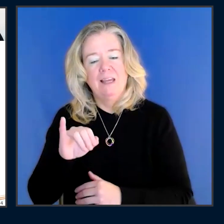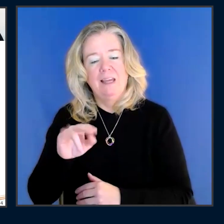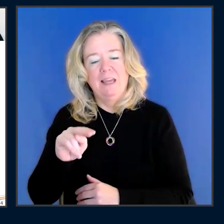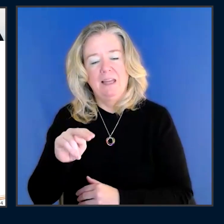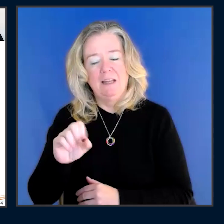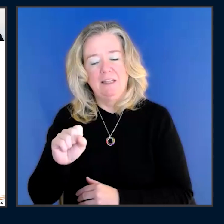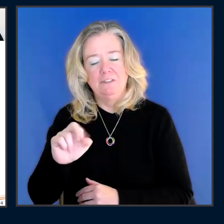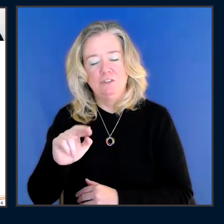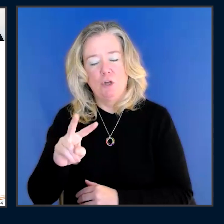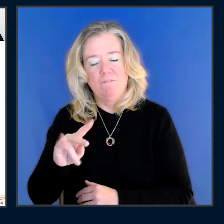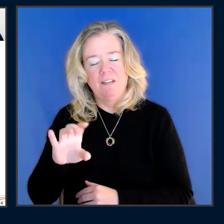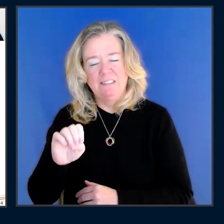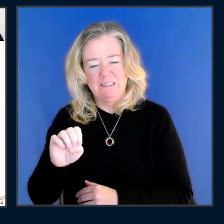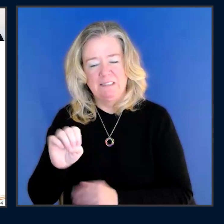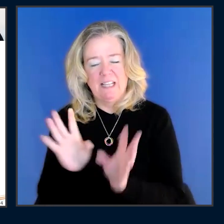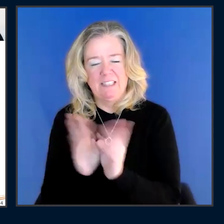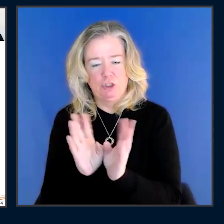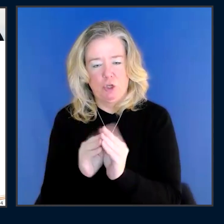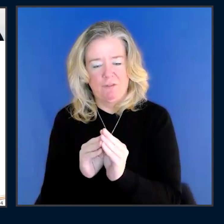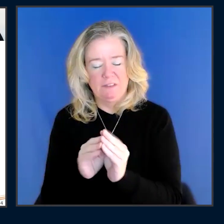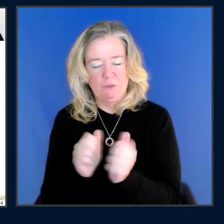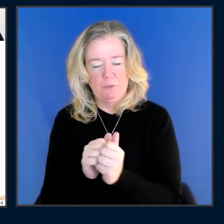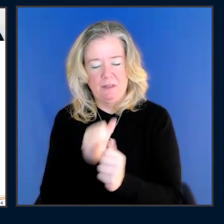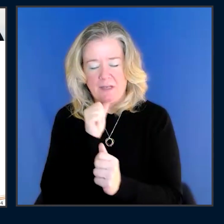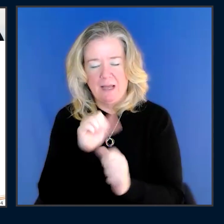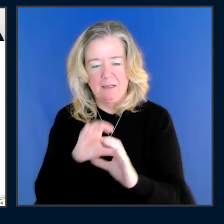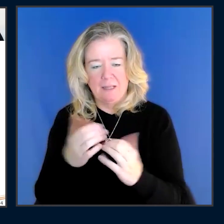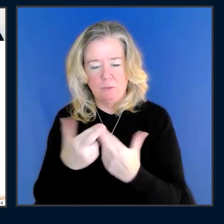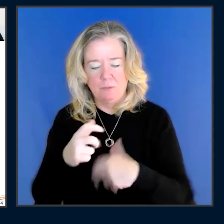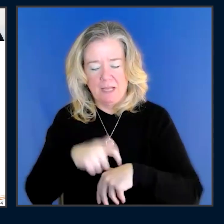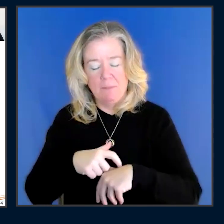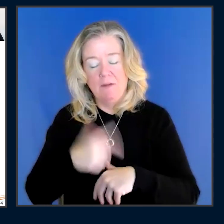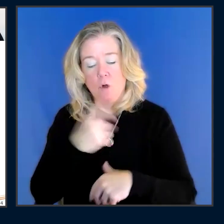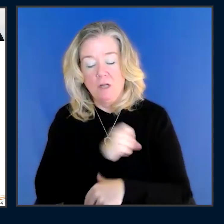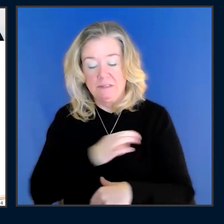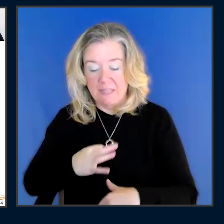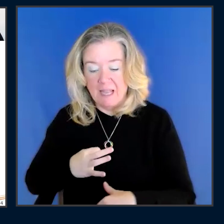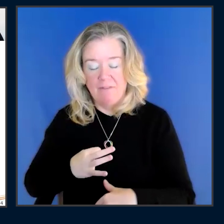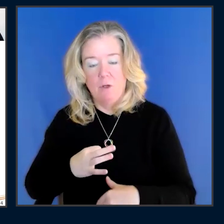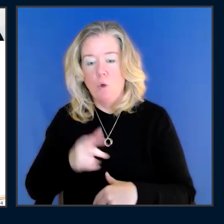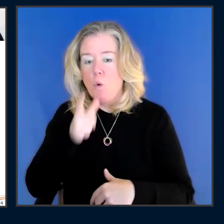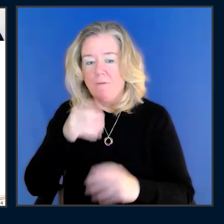can be really helpful, whether that is for staff, for students, or anyone else in the building